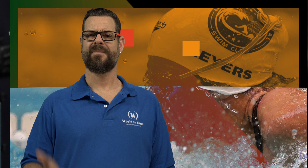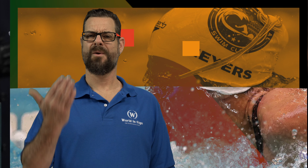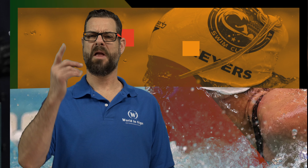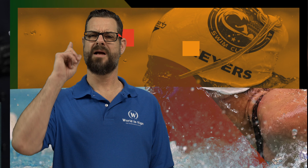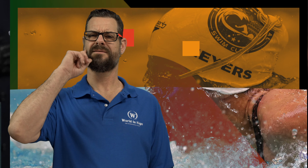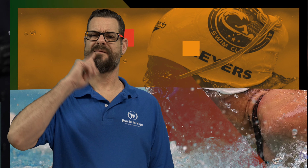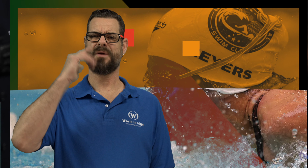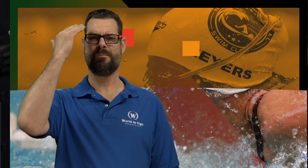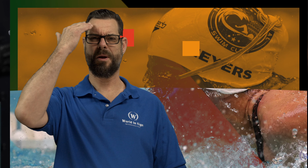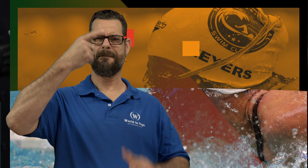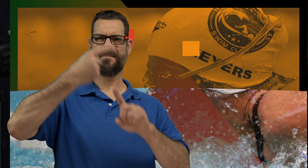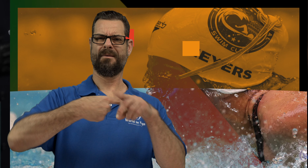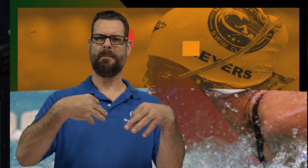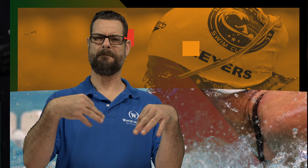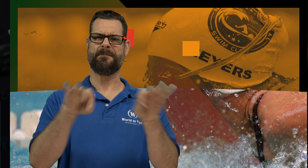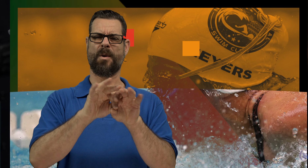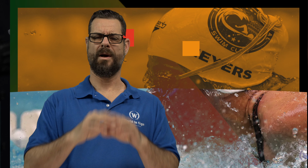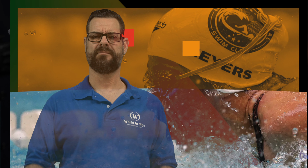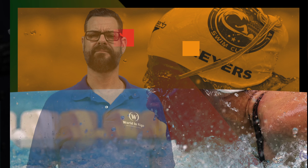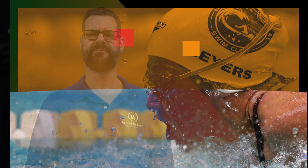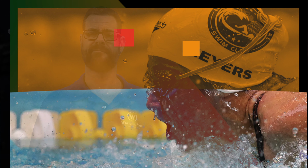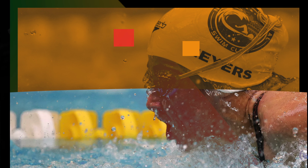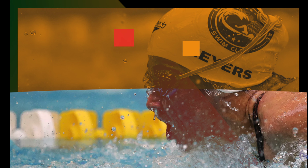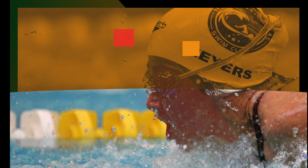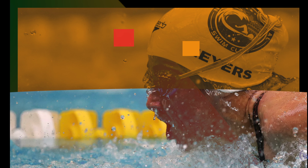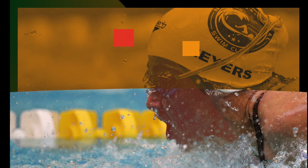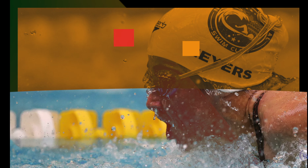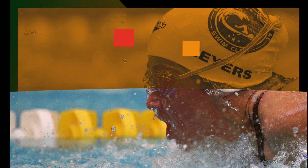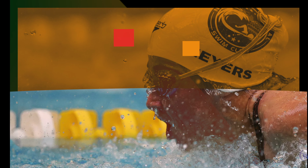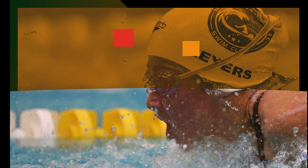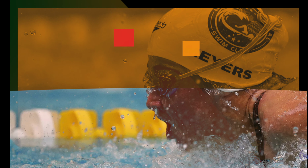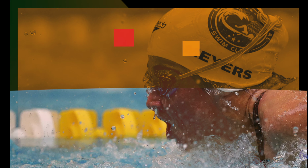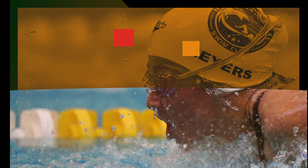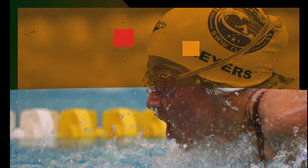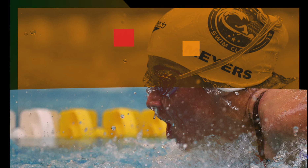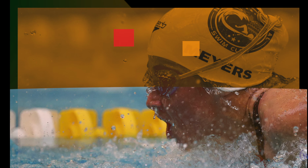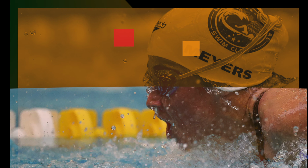Why is Deaf Awareness Month important?